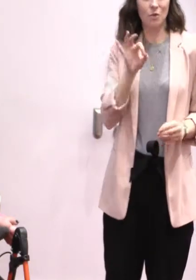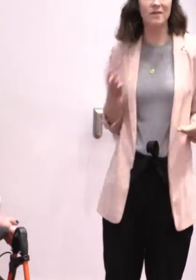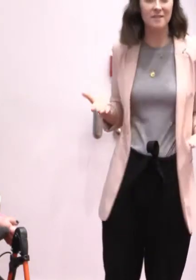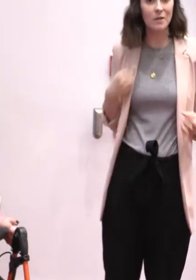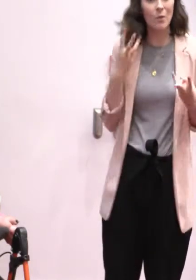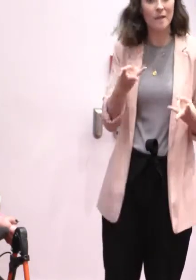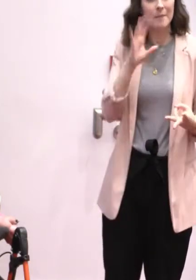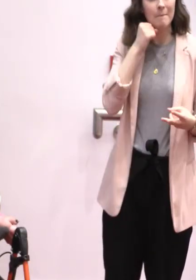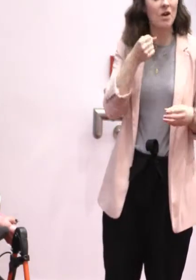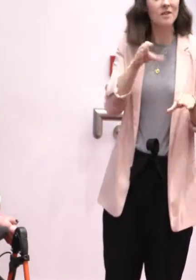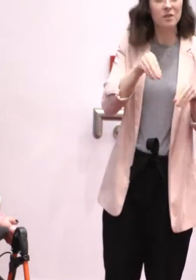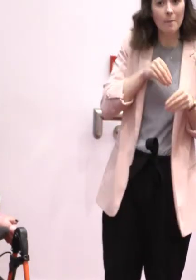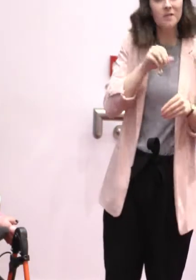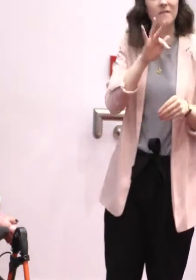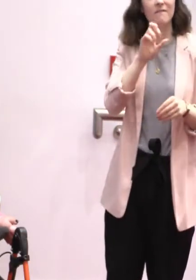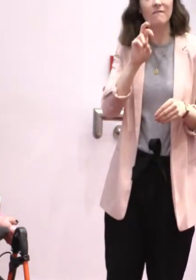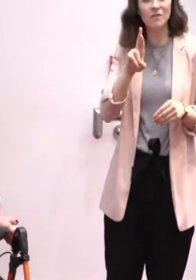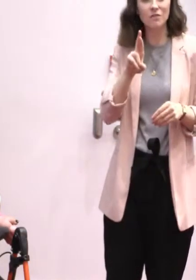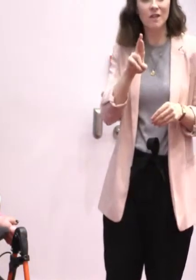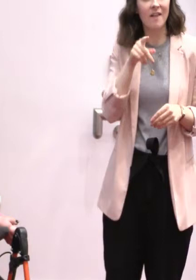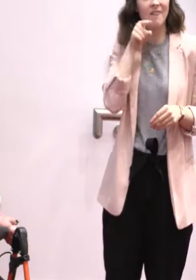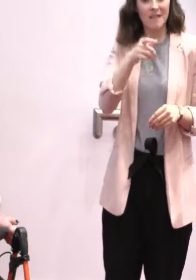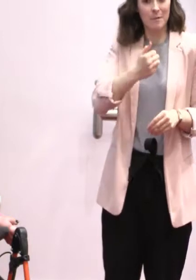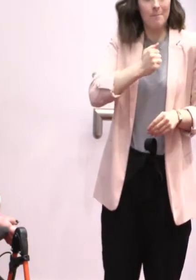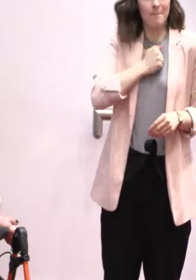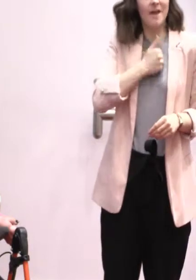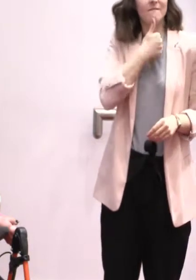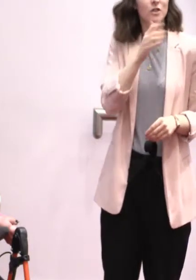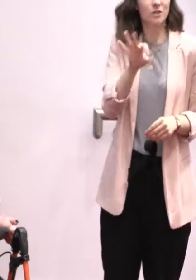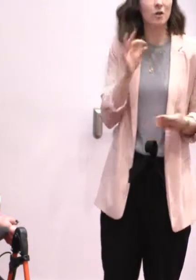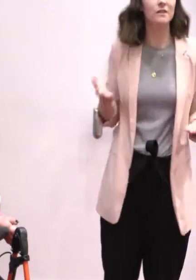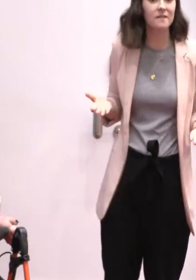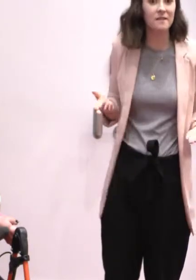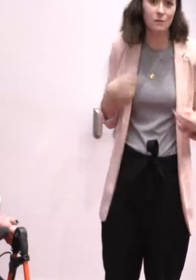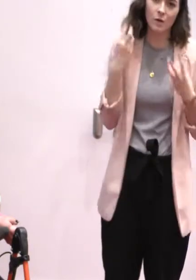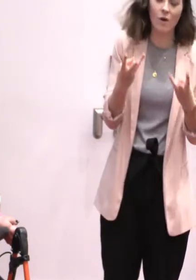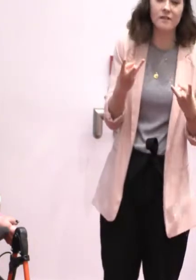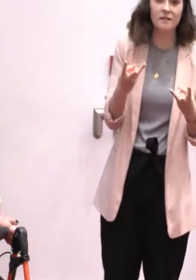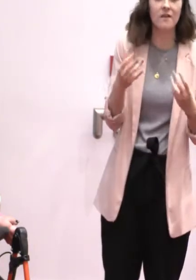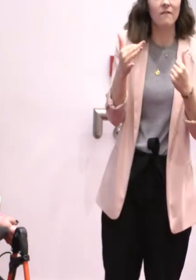Adoption and fostering has always been my first choice regarding parenting.